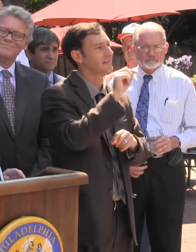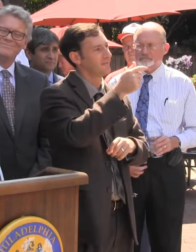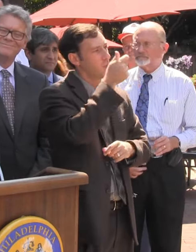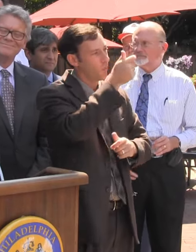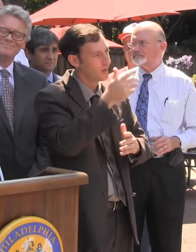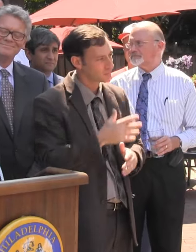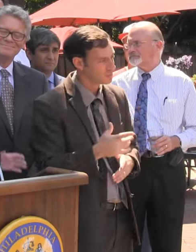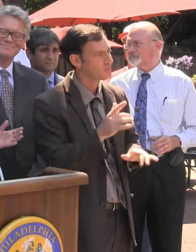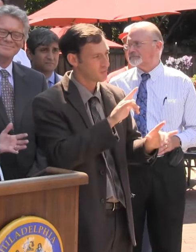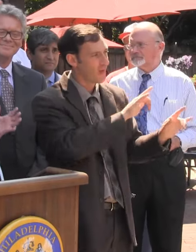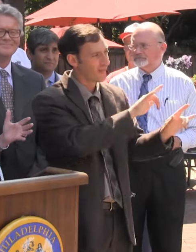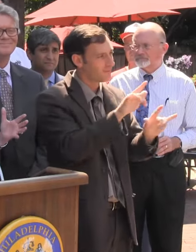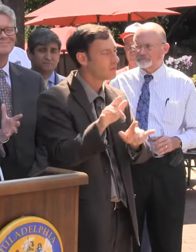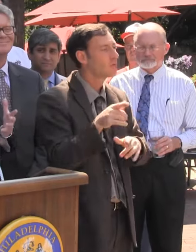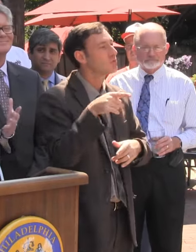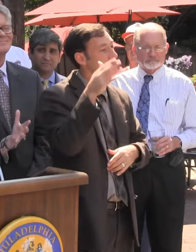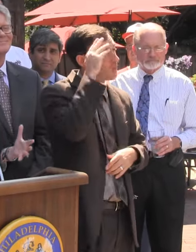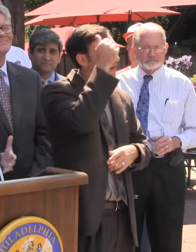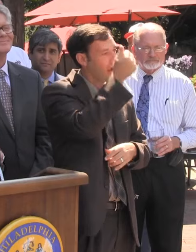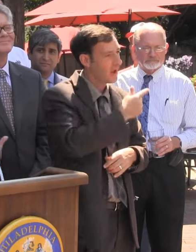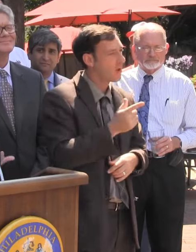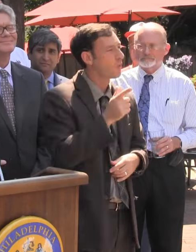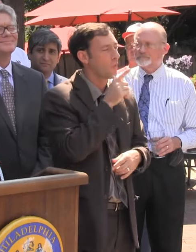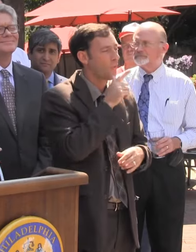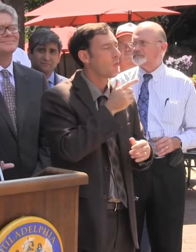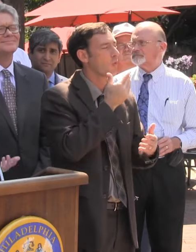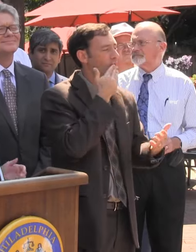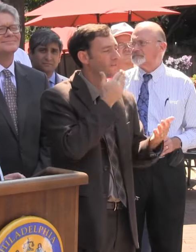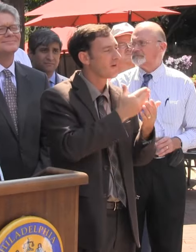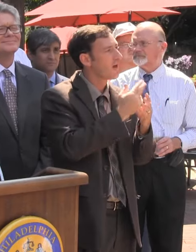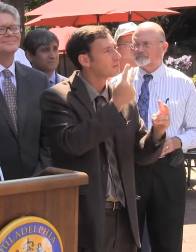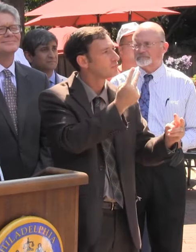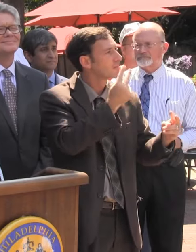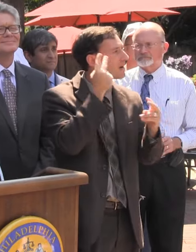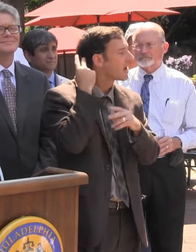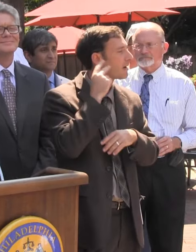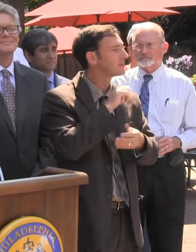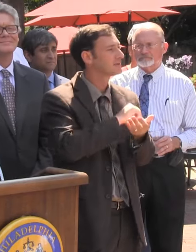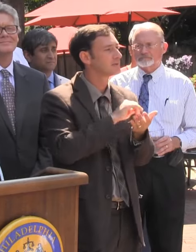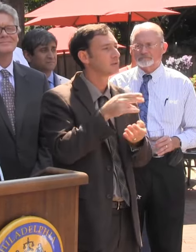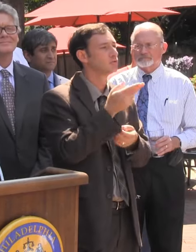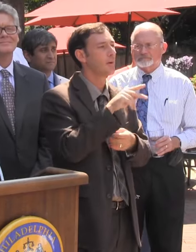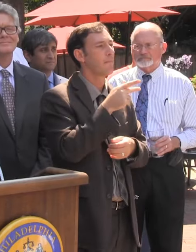you, do you know anyone who fondly recalls the visit of Saint John Paul the 2nd in terms